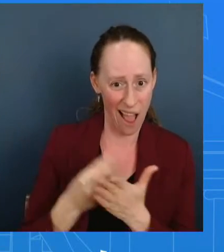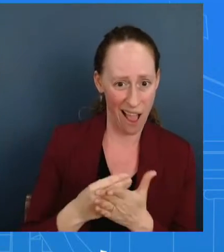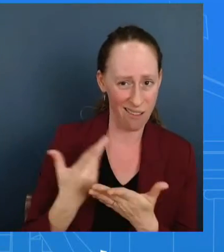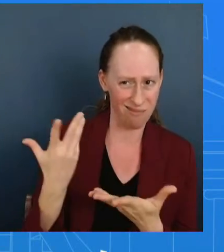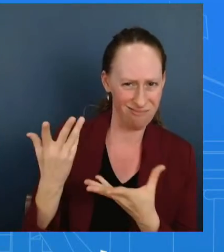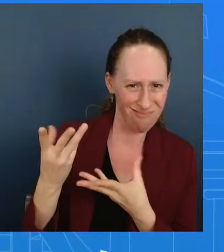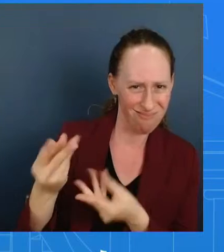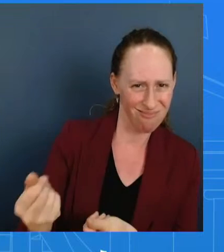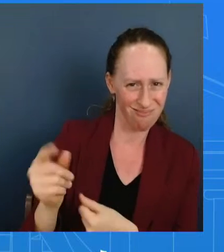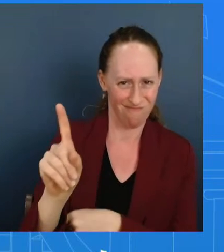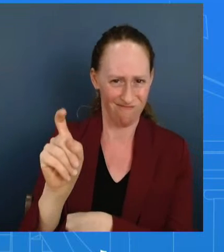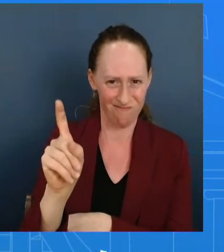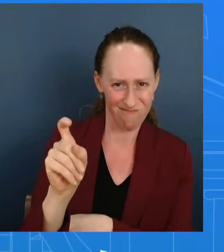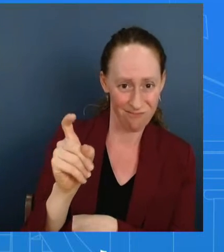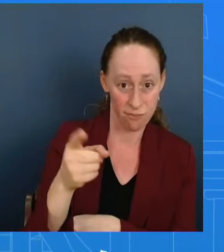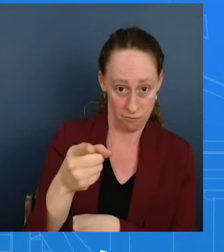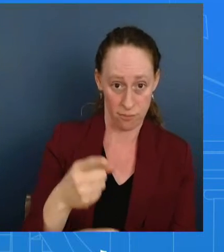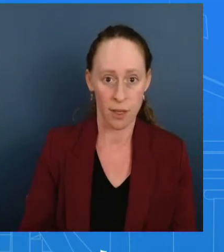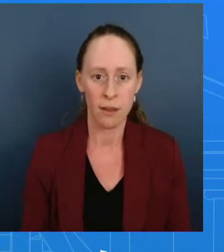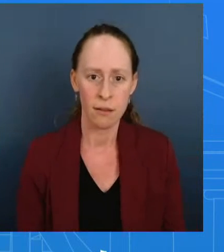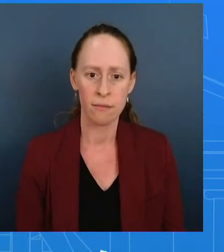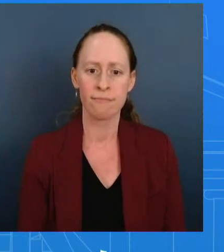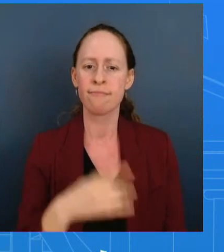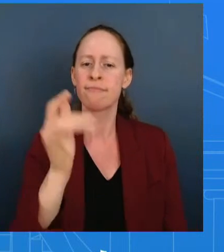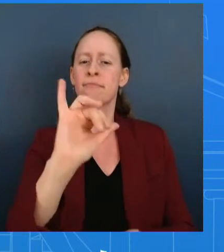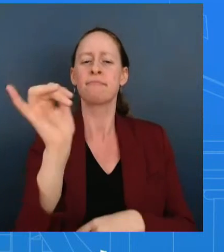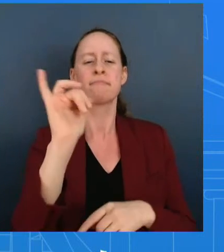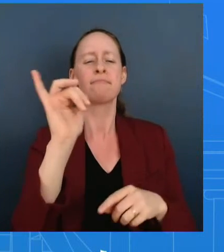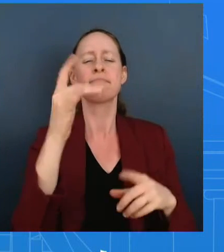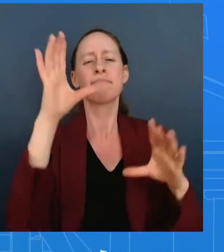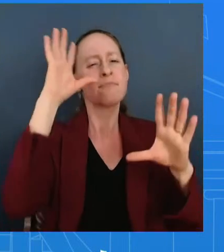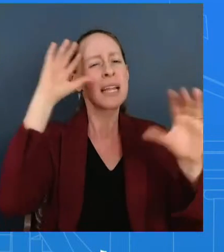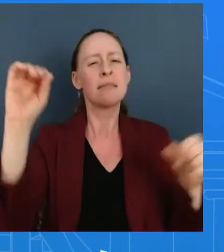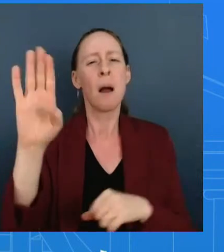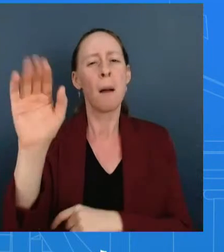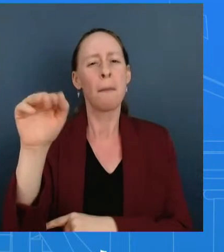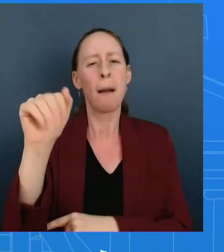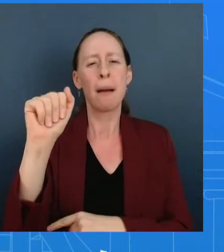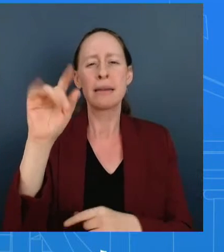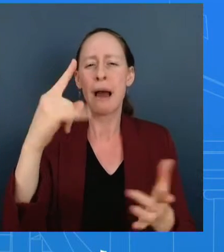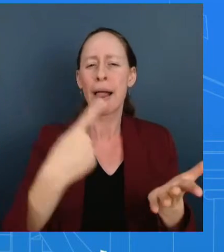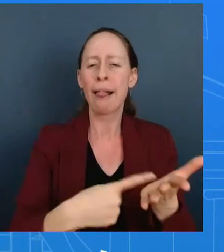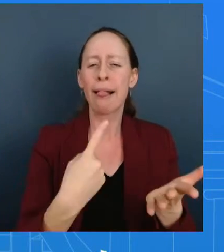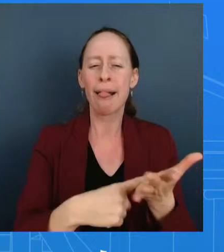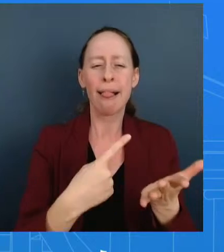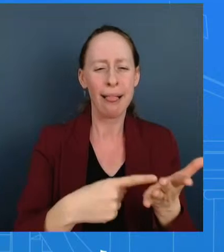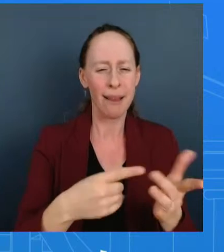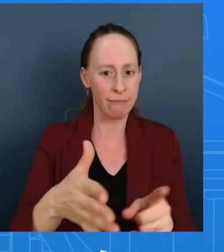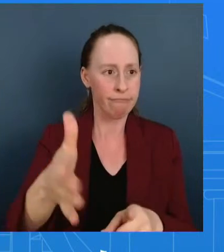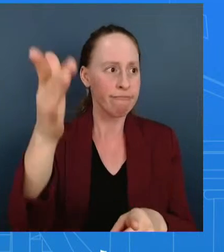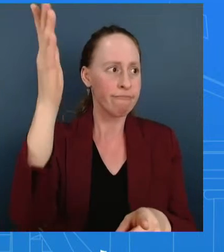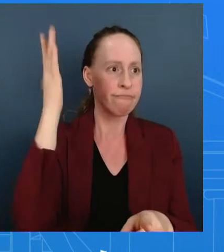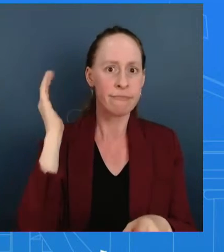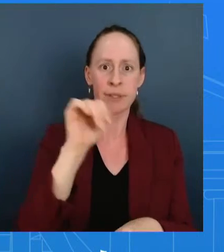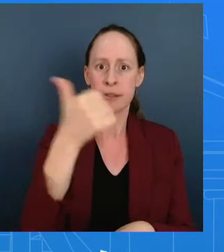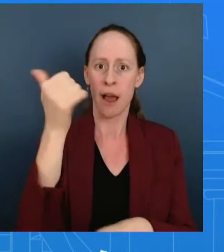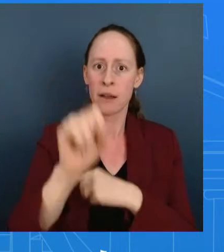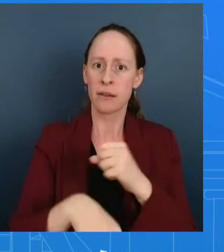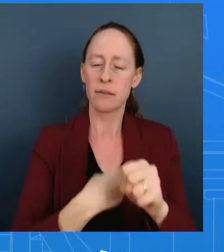This -- this pledge goes back a decade or so. But the numbers speak for themselves, Ed. And rather than browbeating and yelling and screaming